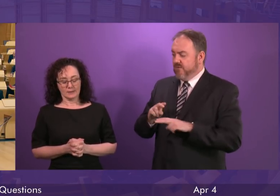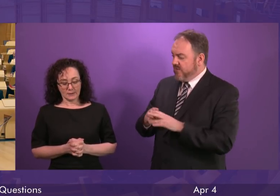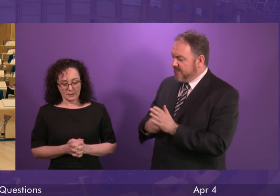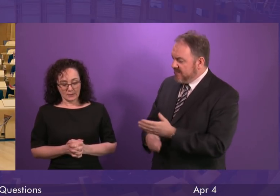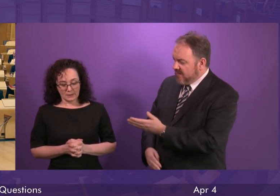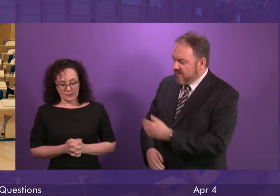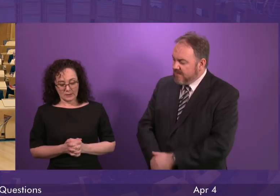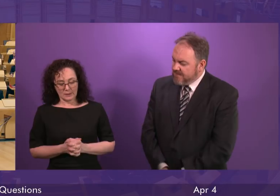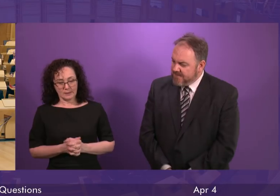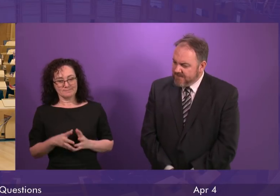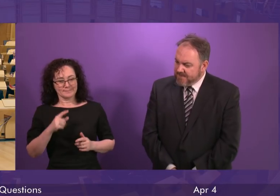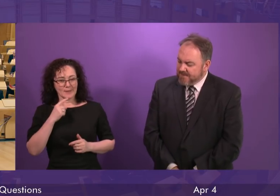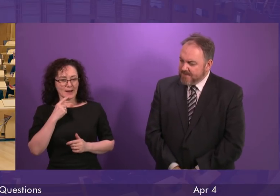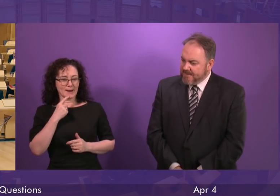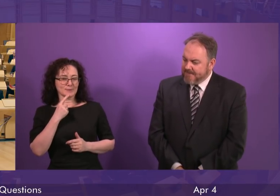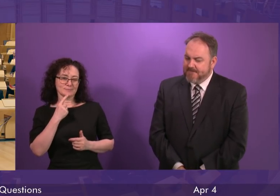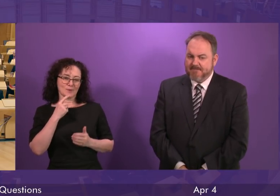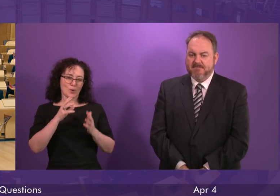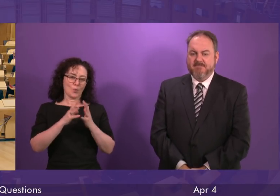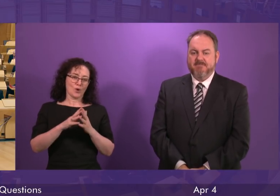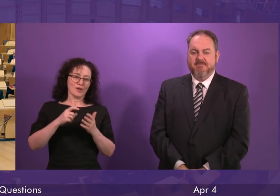The First Minister: I encourage Willie Rennie to keep up with